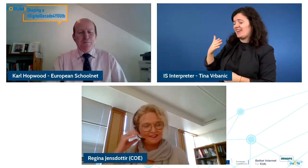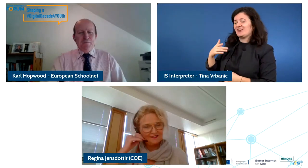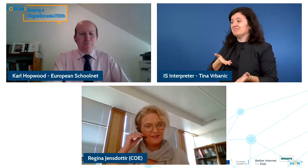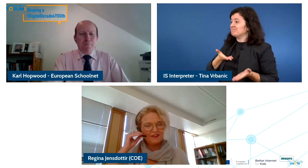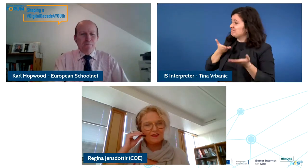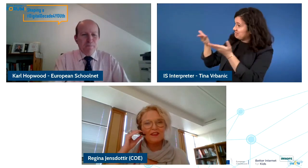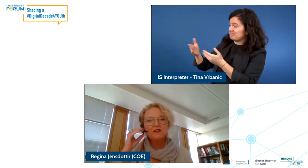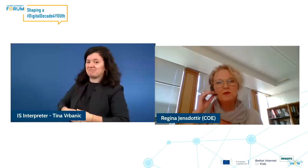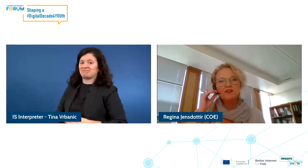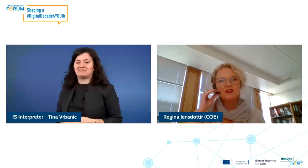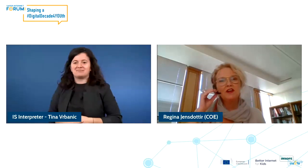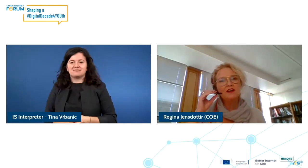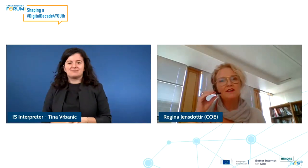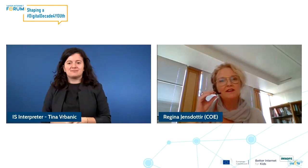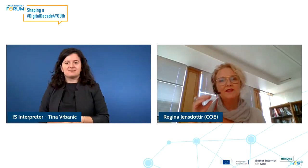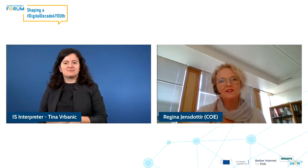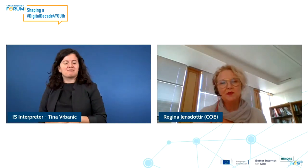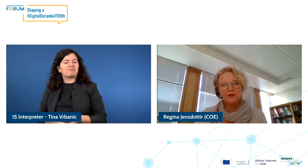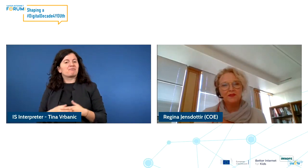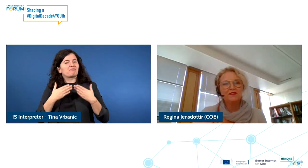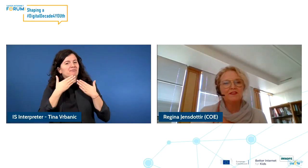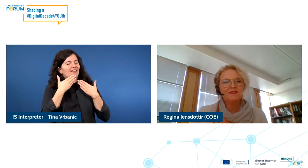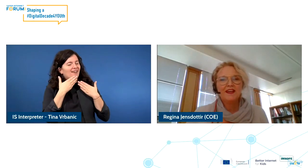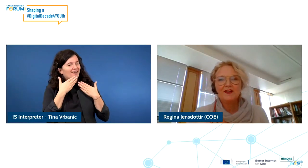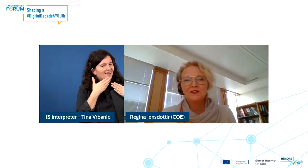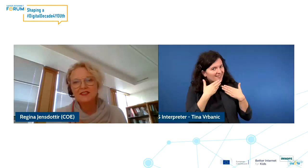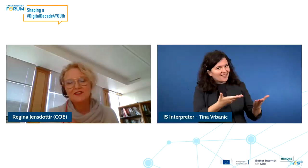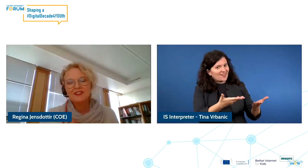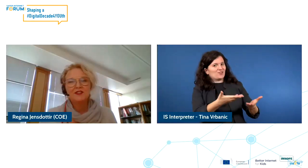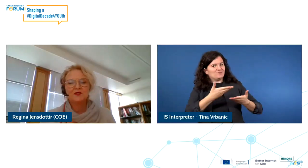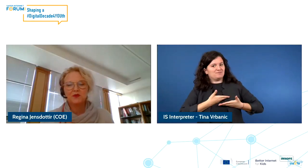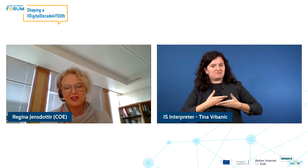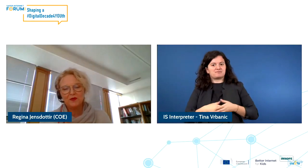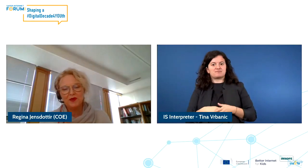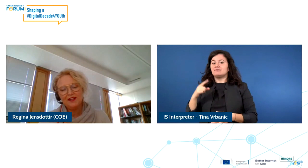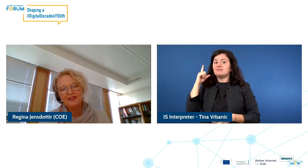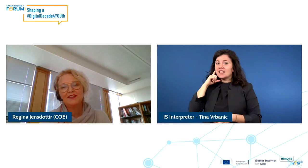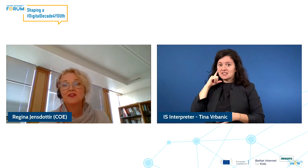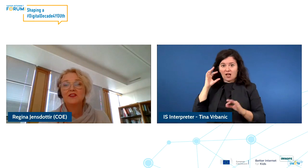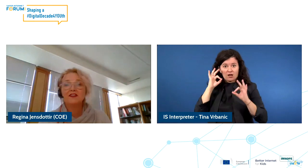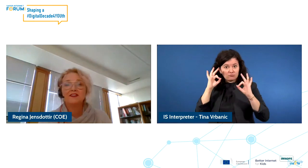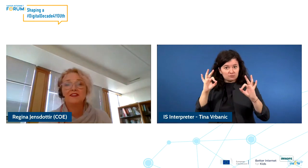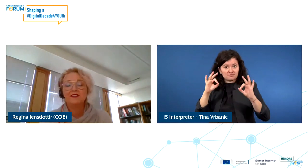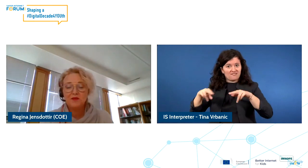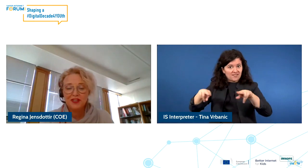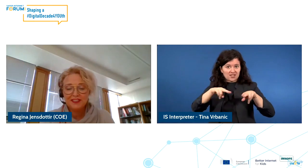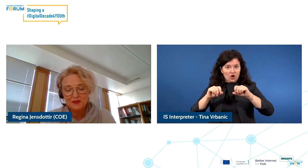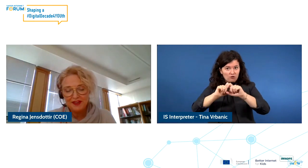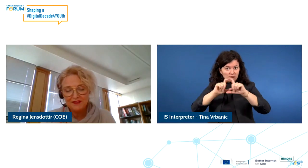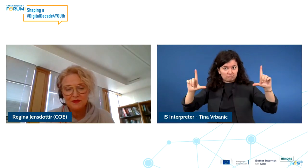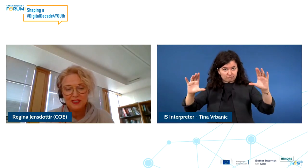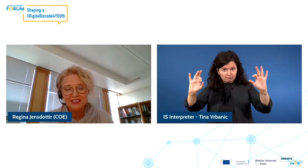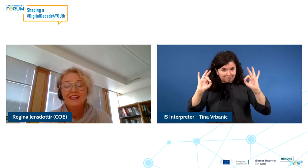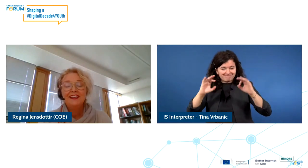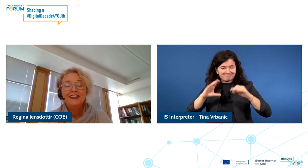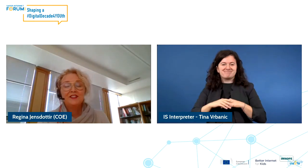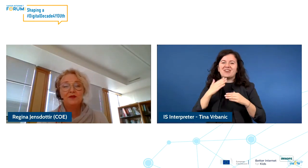Thank you so much Karl I suppose it's sound and video is working well. Good morning to everyone.